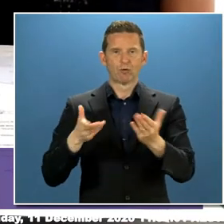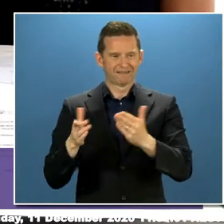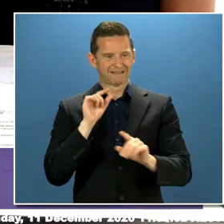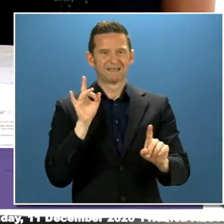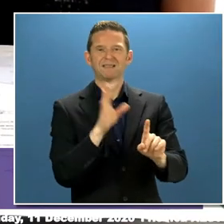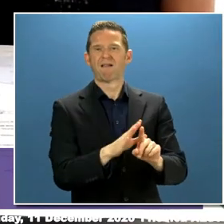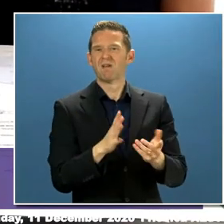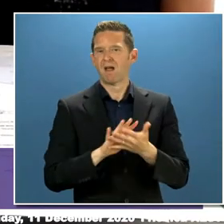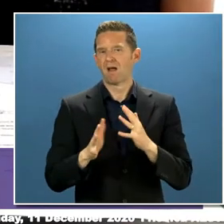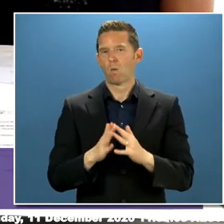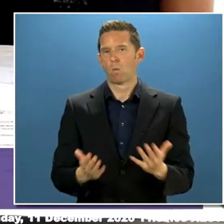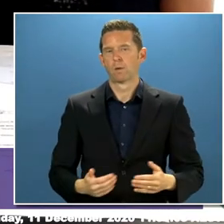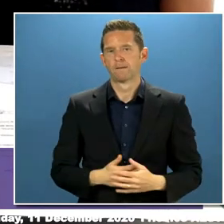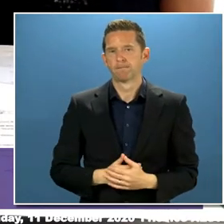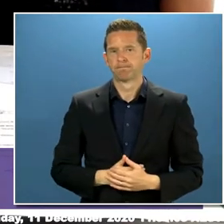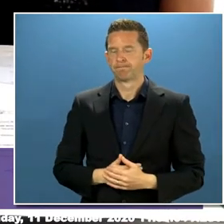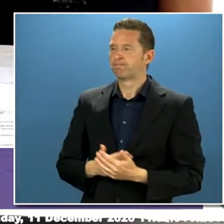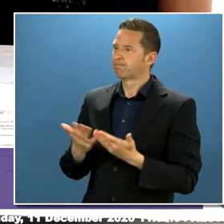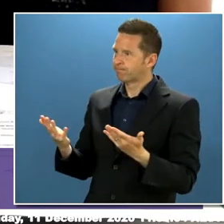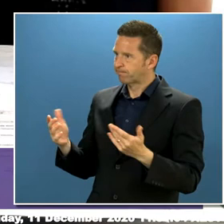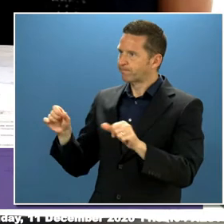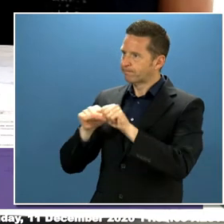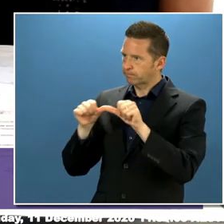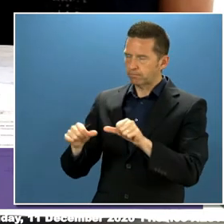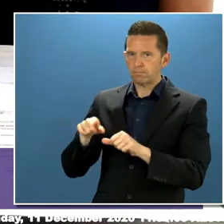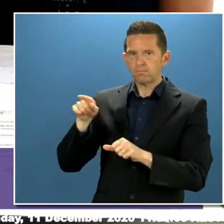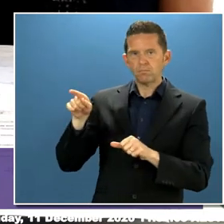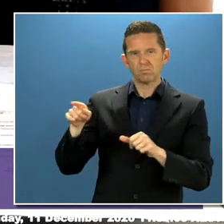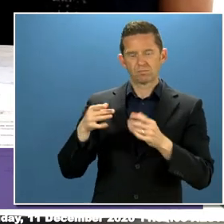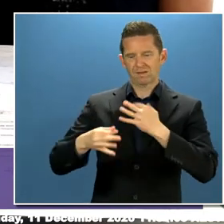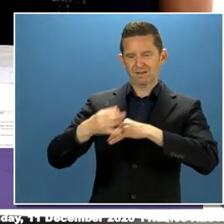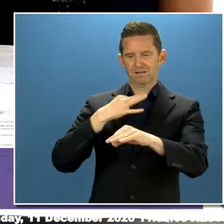Building on that empathy, to start to factor into the other core